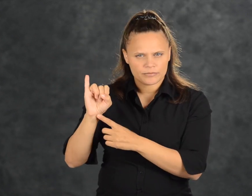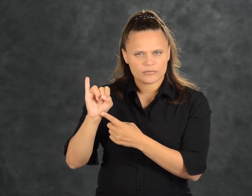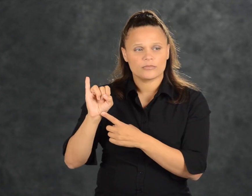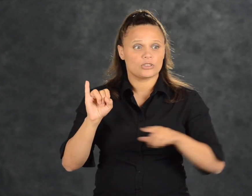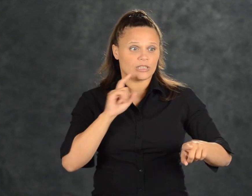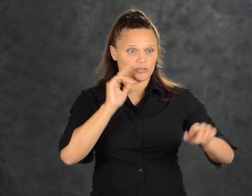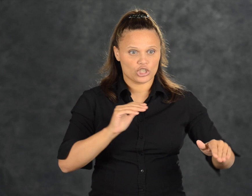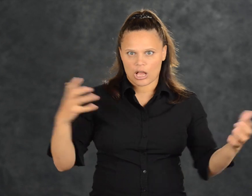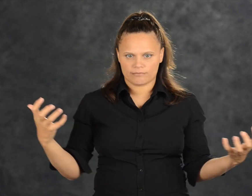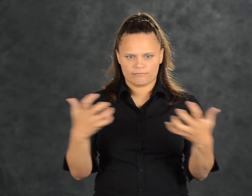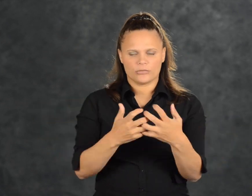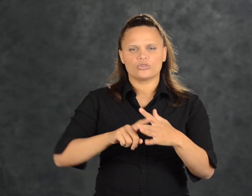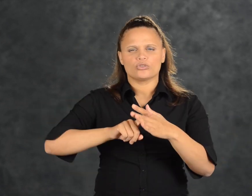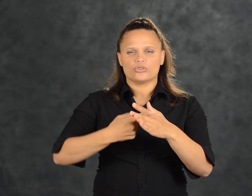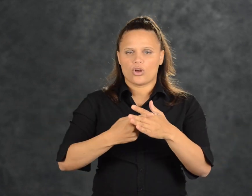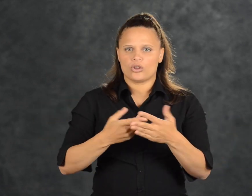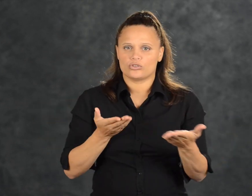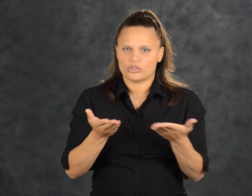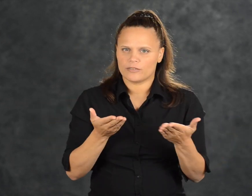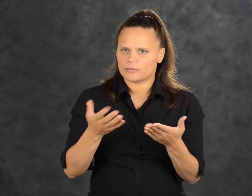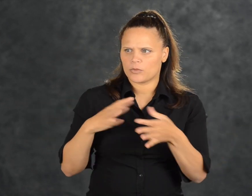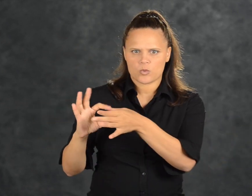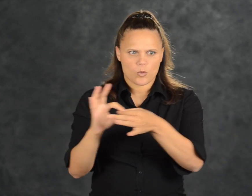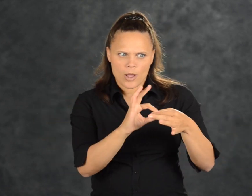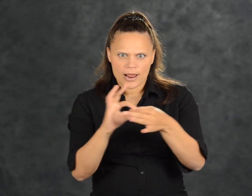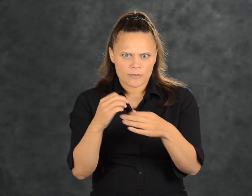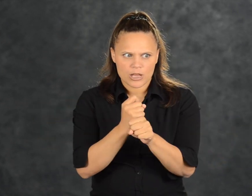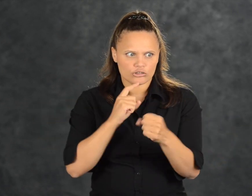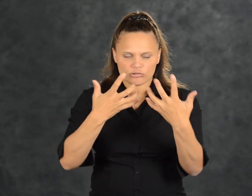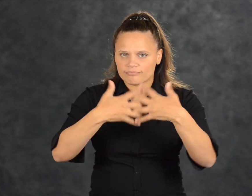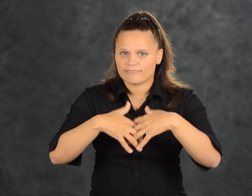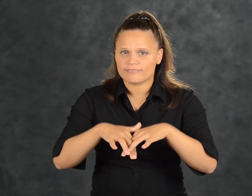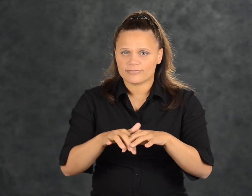Children’s specialists can refer you to an EI provider and assist in coordinating the provision of EI services.